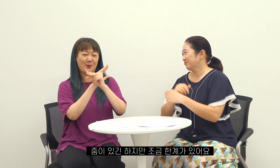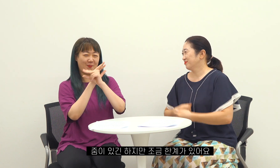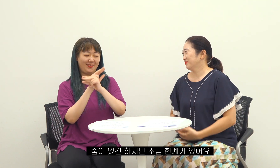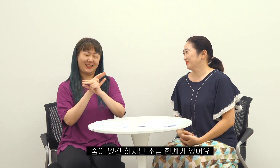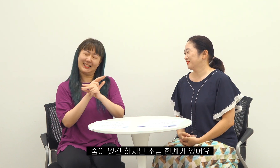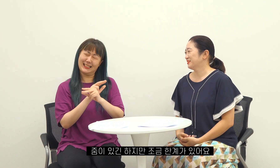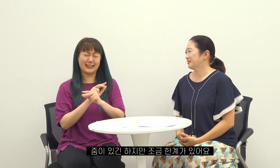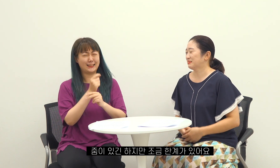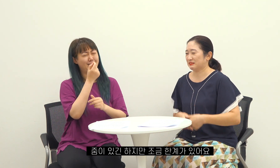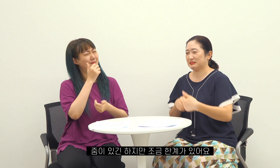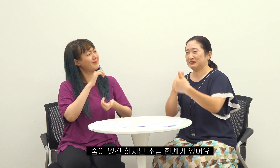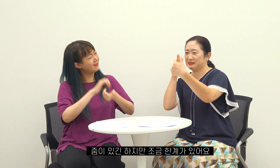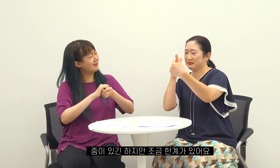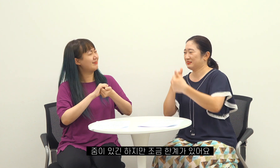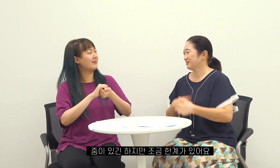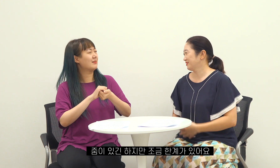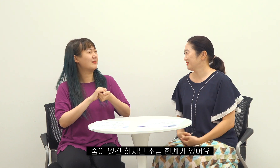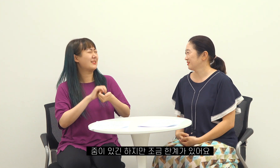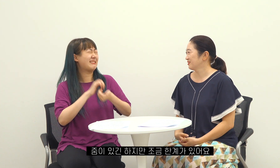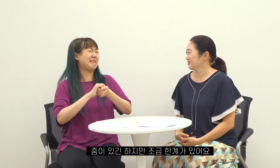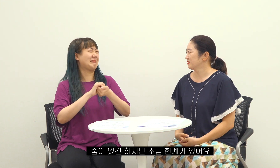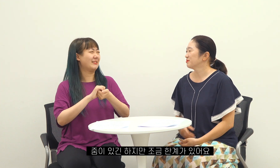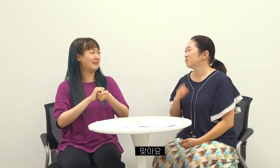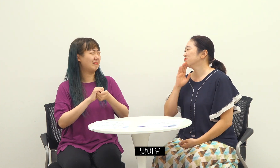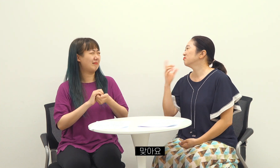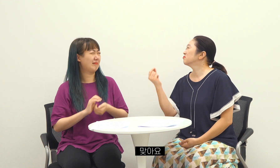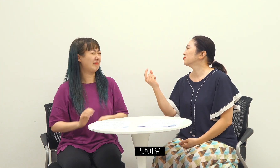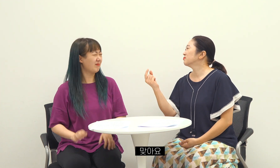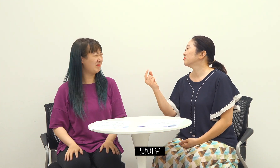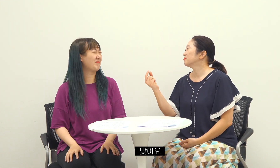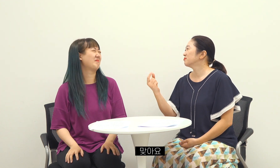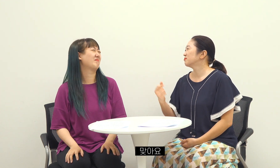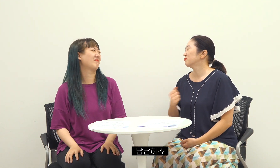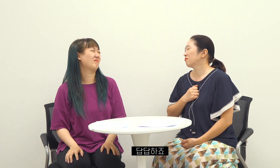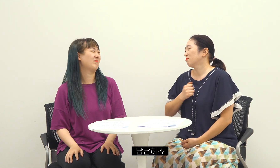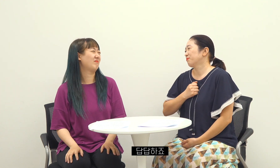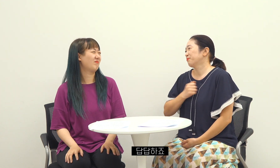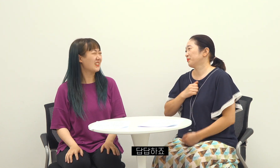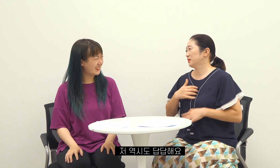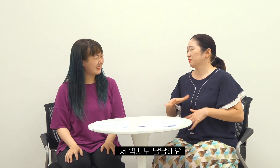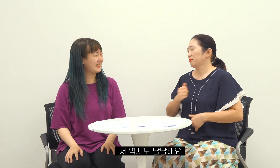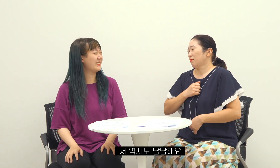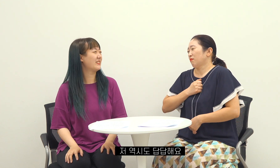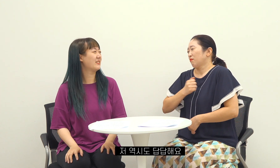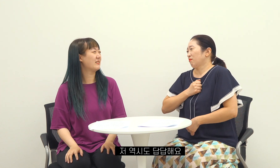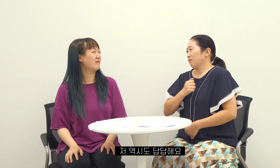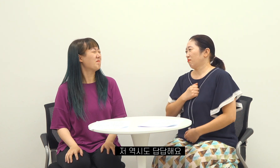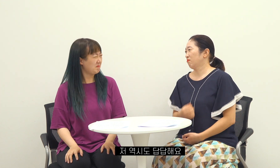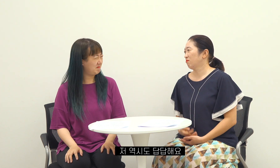There is a zoom, but there are some limitations. That's right. It's frustrating.